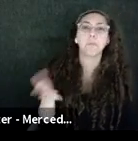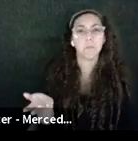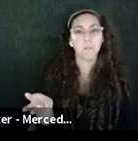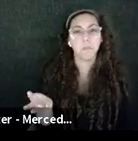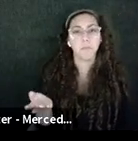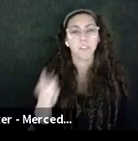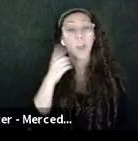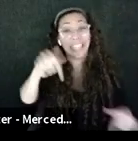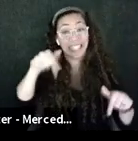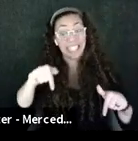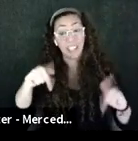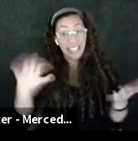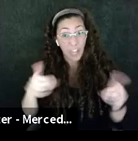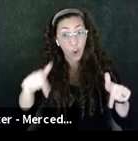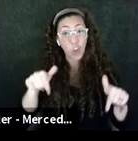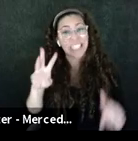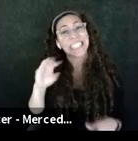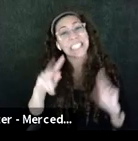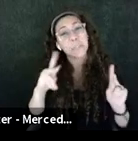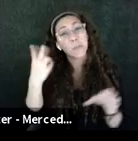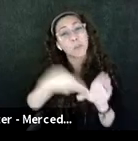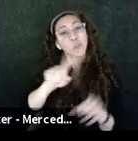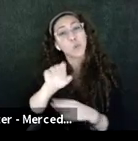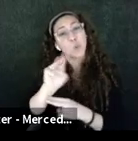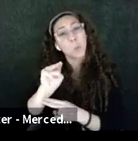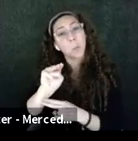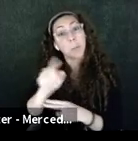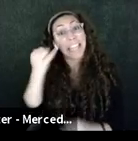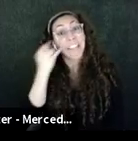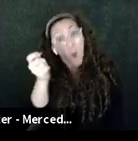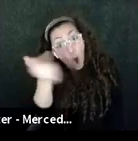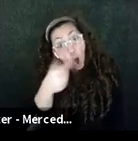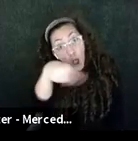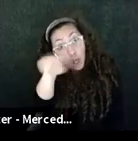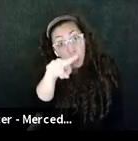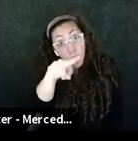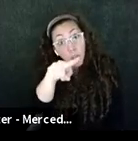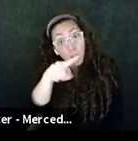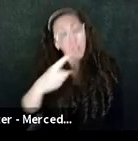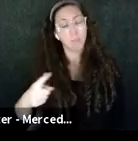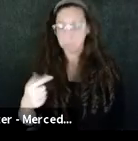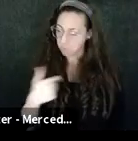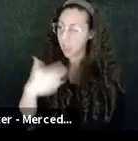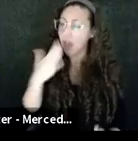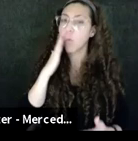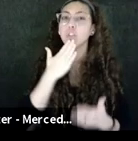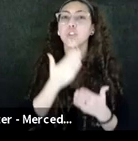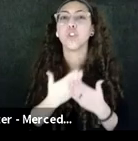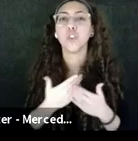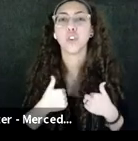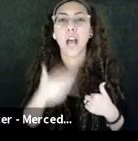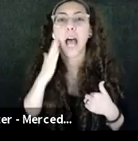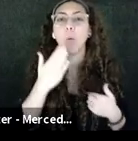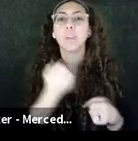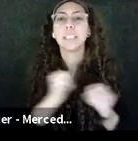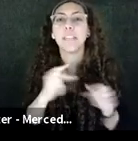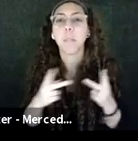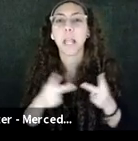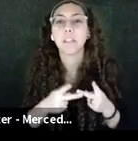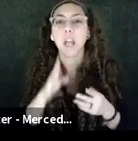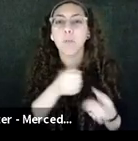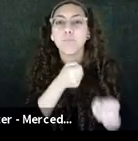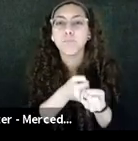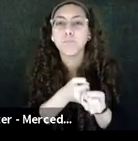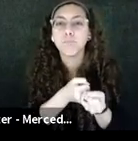Jason Williams: That 60 kids that could have a positive interaction and someone that they feel safe with and honestly that's the beginning of rewiring their brain.